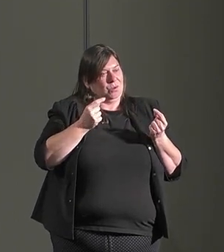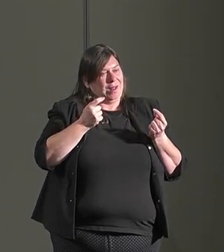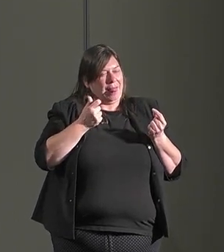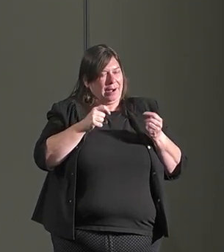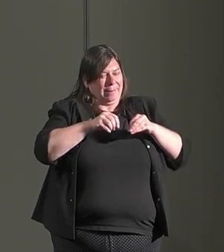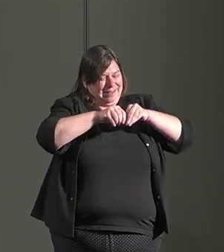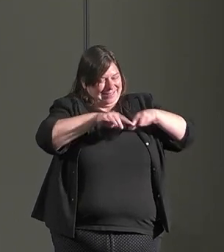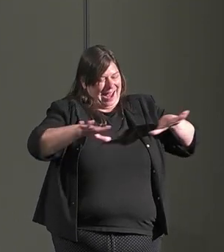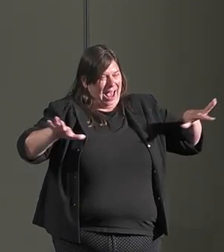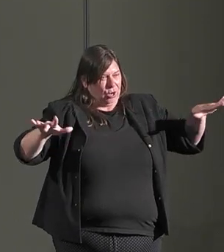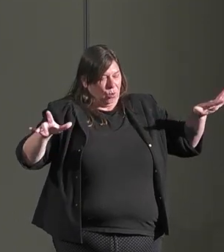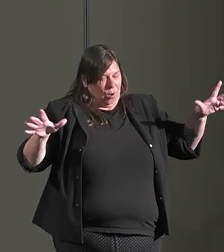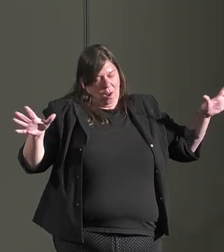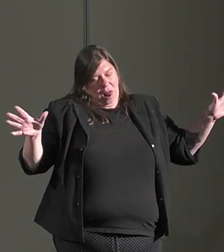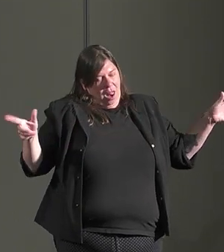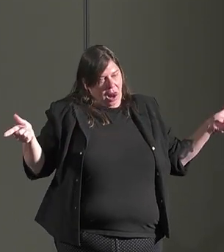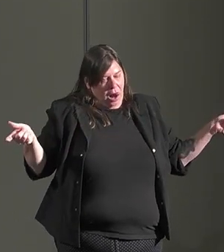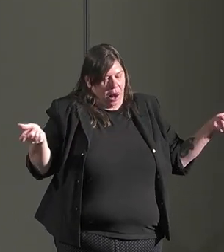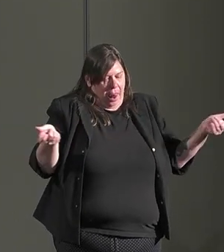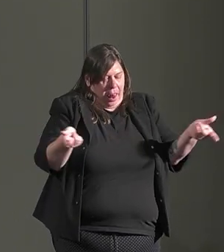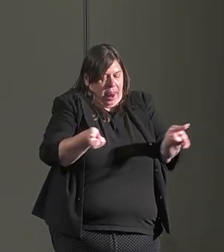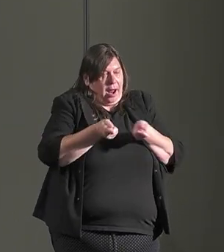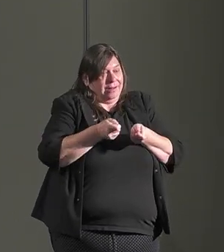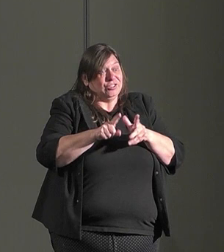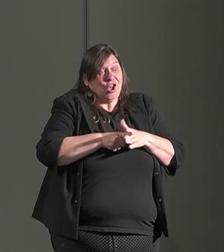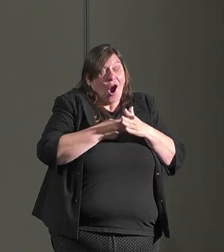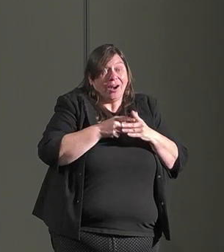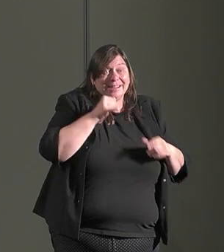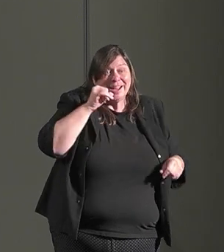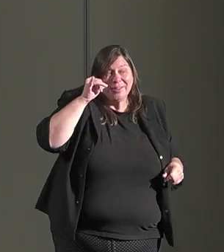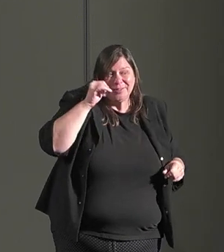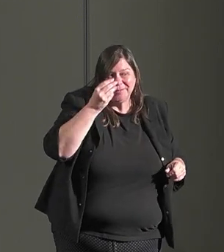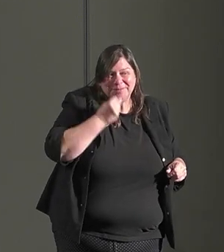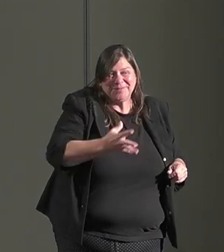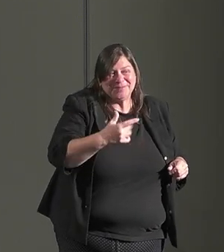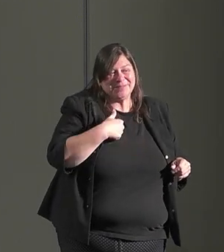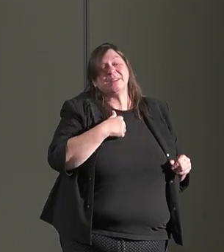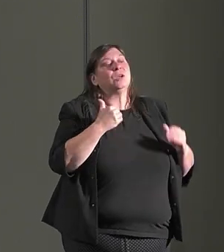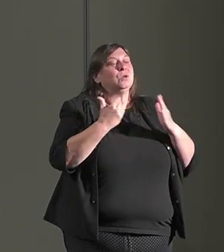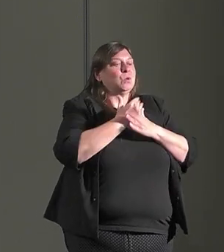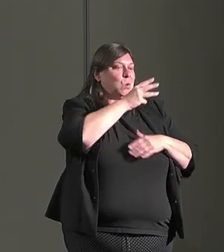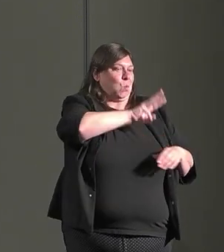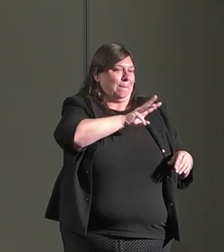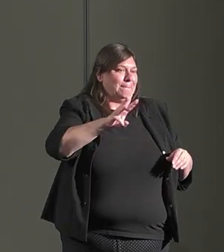We are excited starting yesterday, we rolled out a new site we will gather all